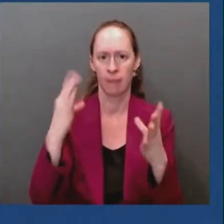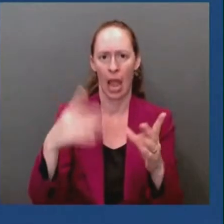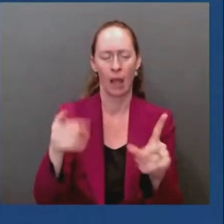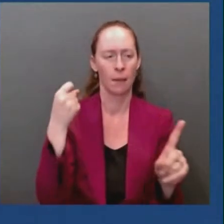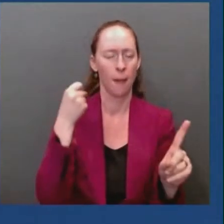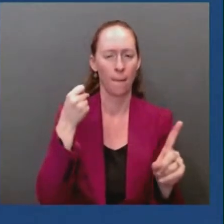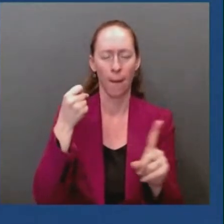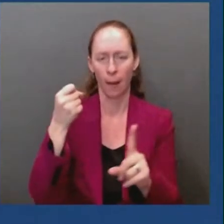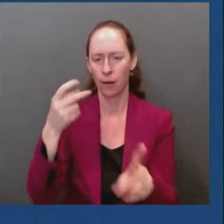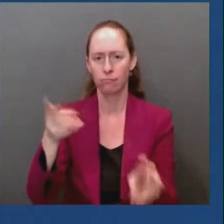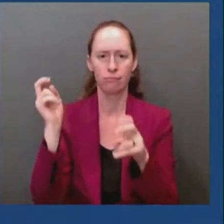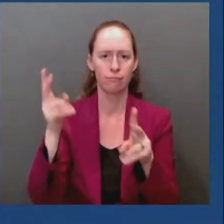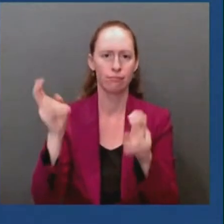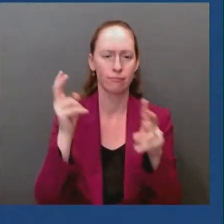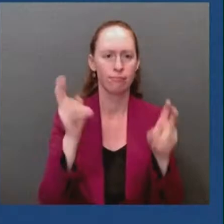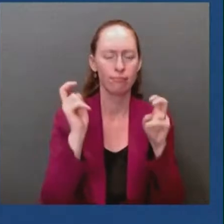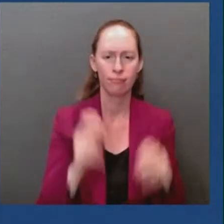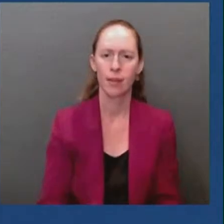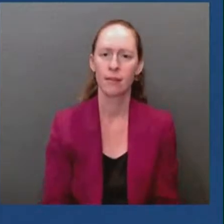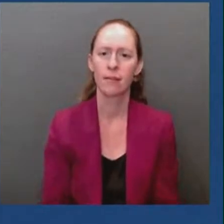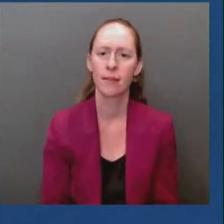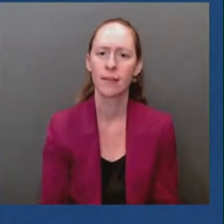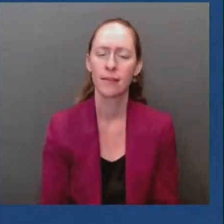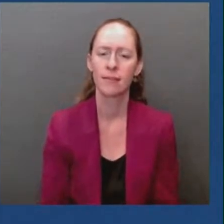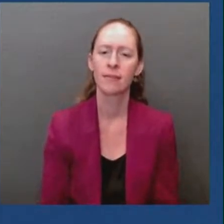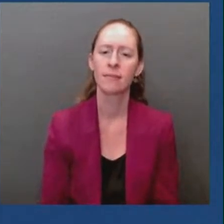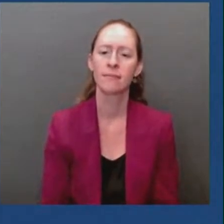POSSIBILITY. IT IS A POSSIBILITY WE ARE GOING TO GET SOME CRAZY